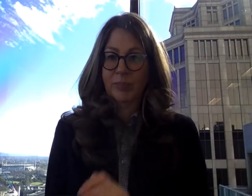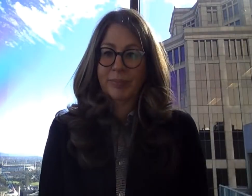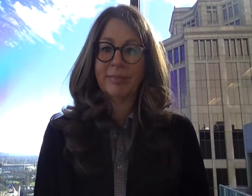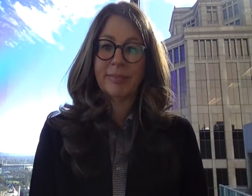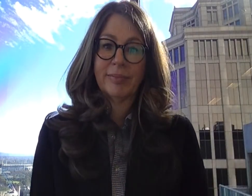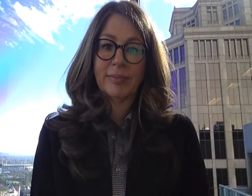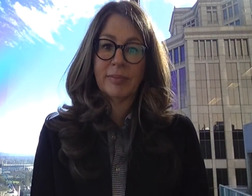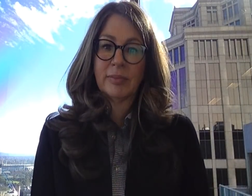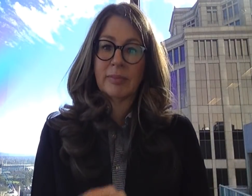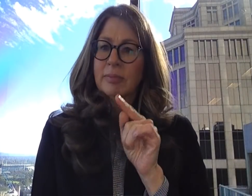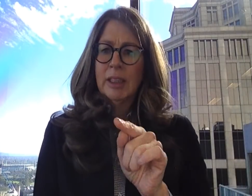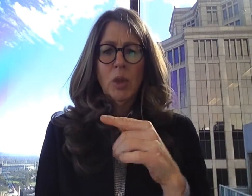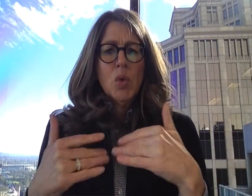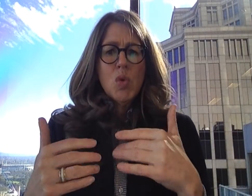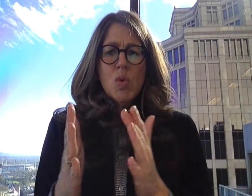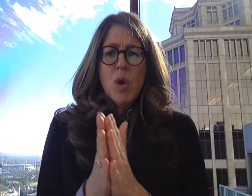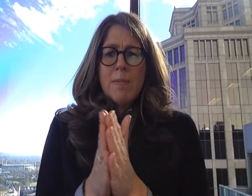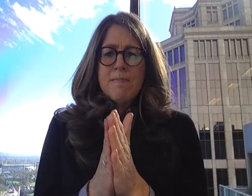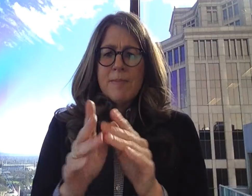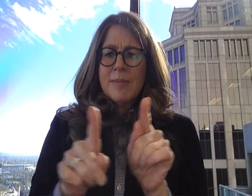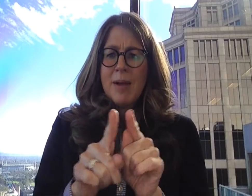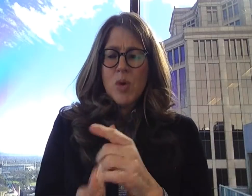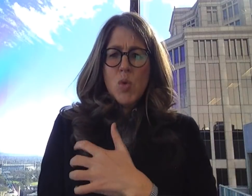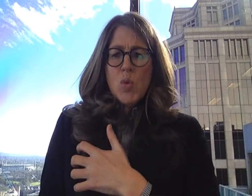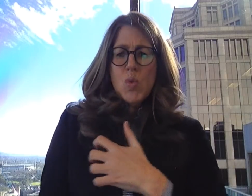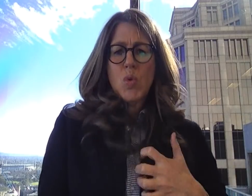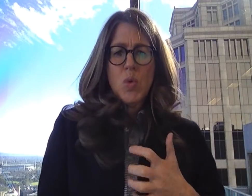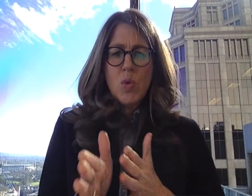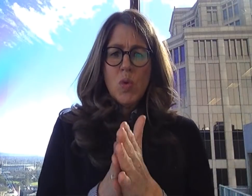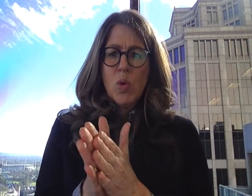This is an ambitious and exciting program,